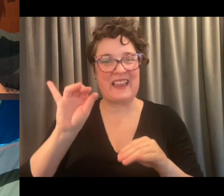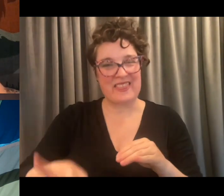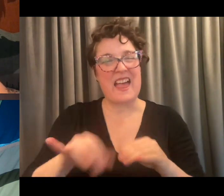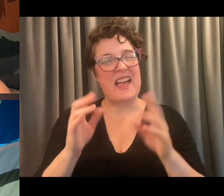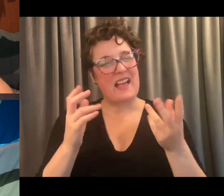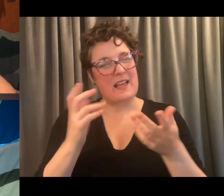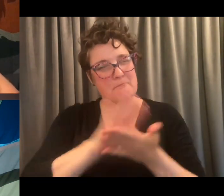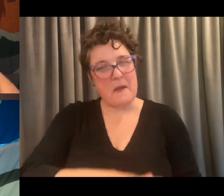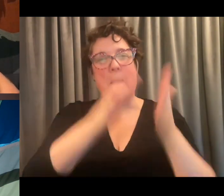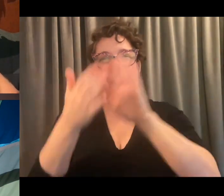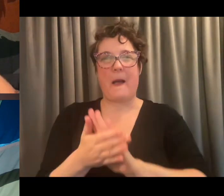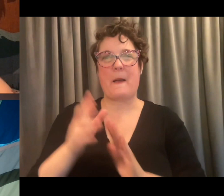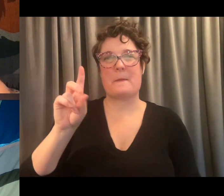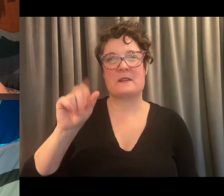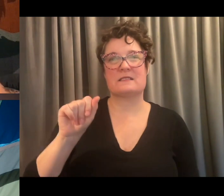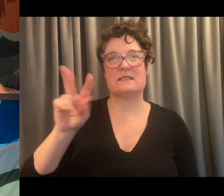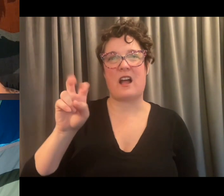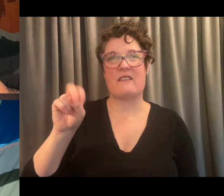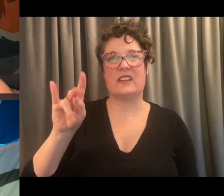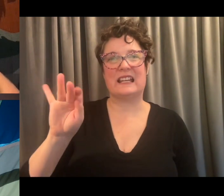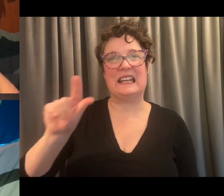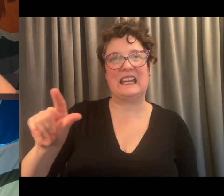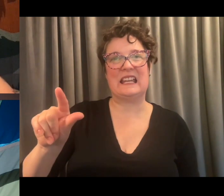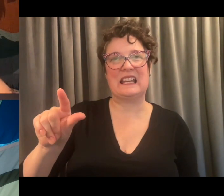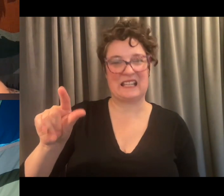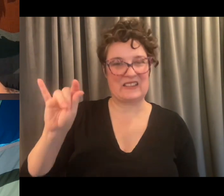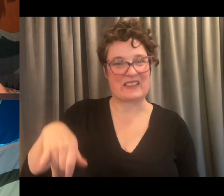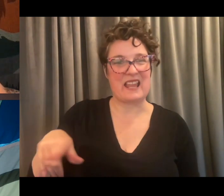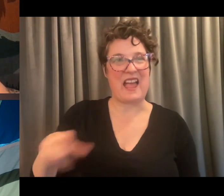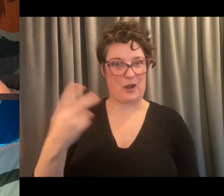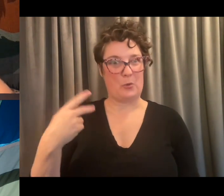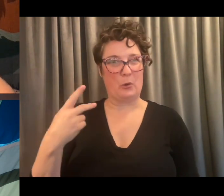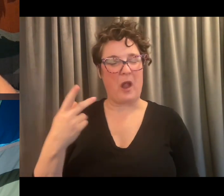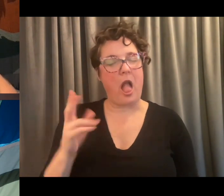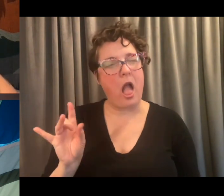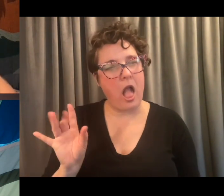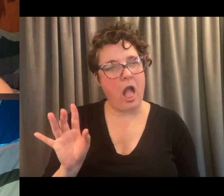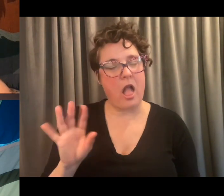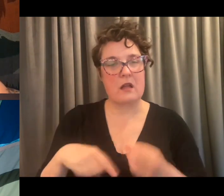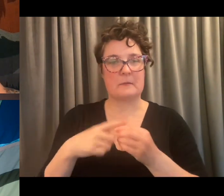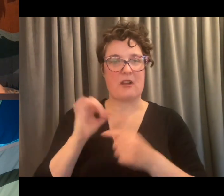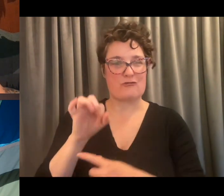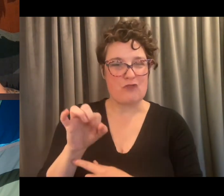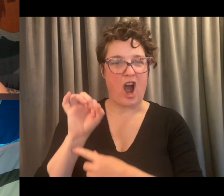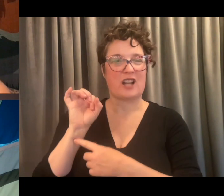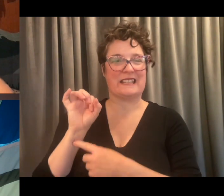and so you and I were kind of like geeking out about that rocking motion, Rebekah: And that rocking's like really good for your nervous system and